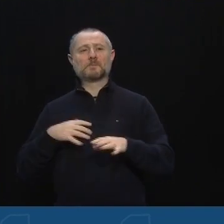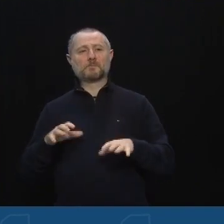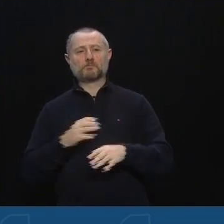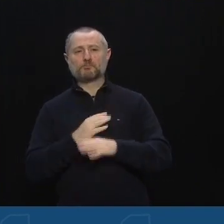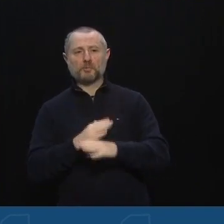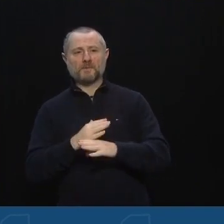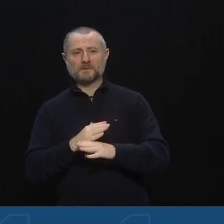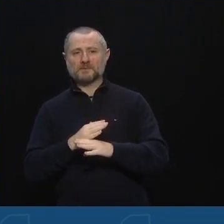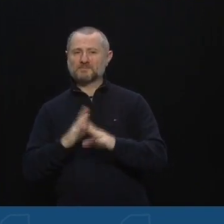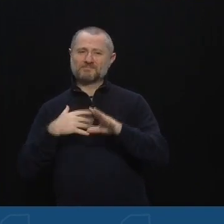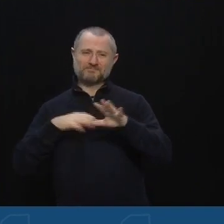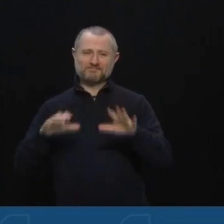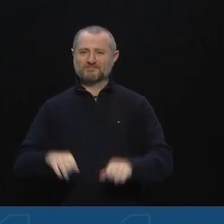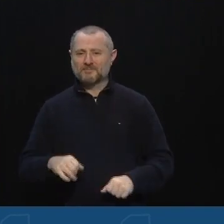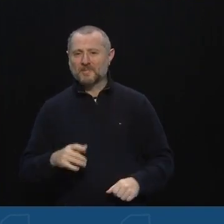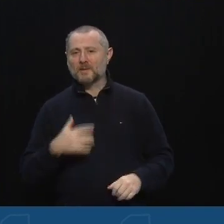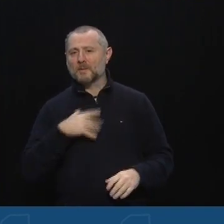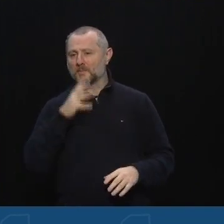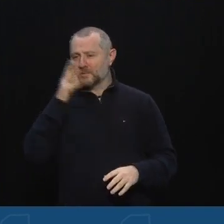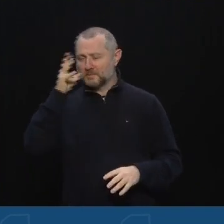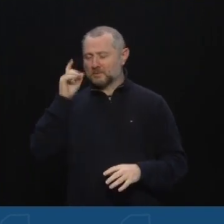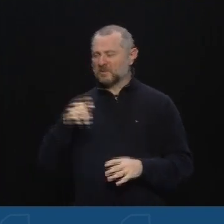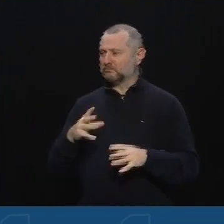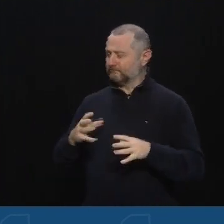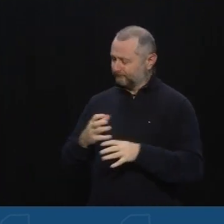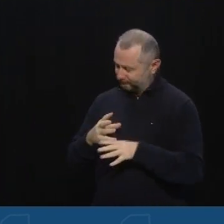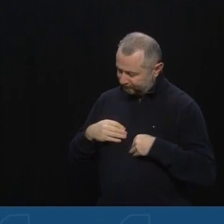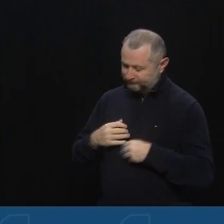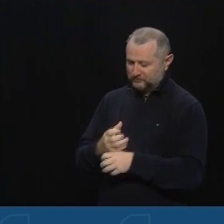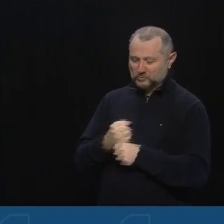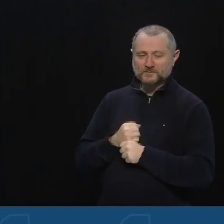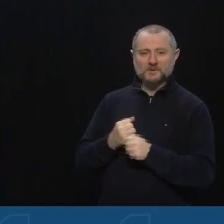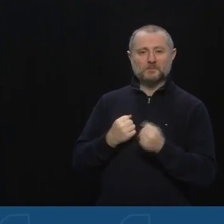POPUP VACCINATION SITES, WE'LL KEEP IT ALL GOING.